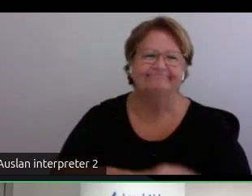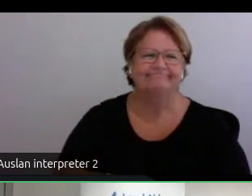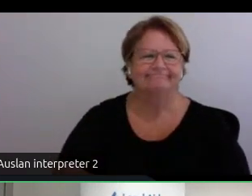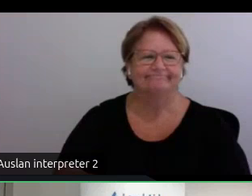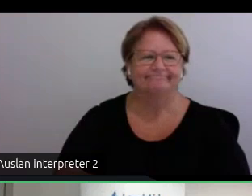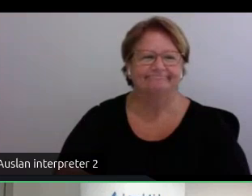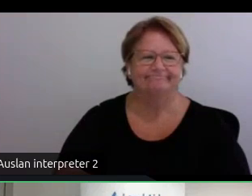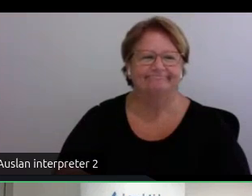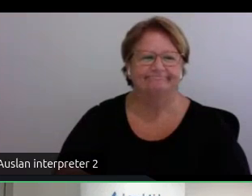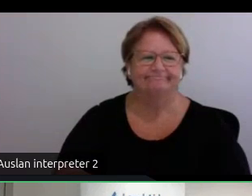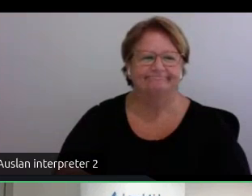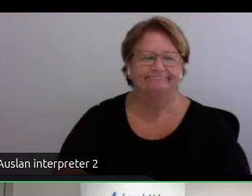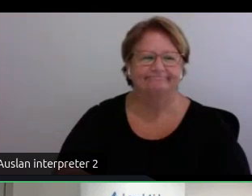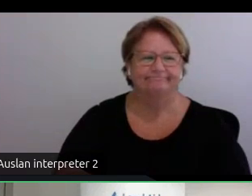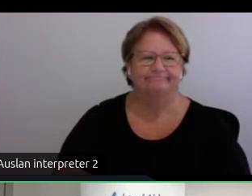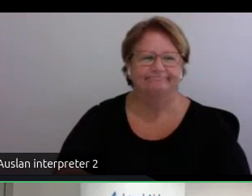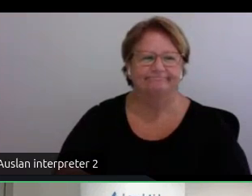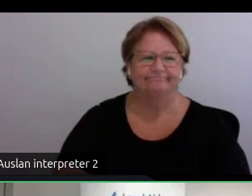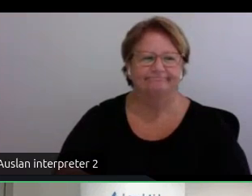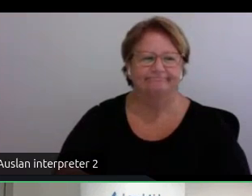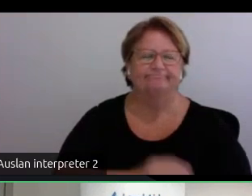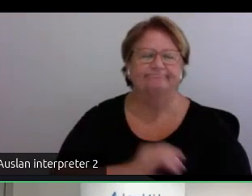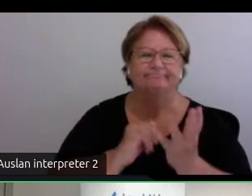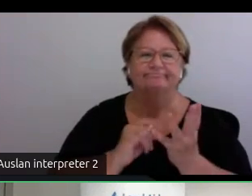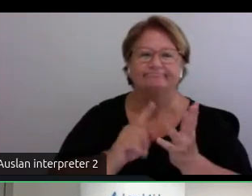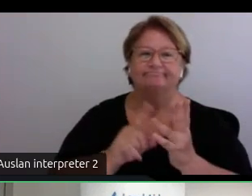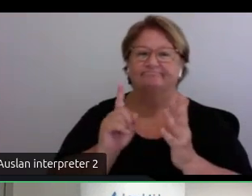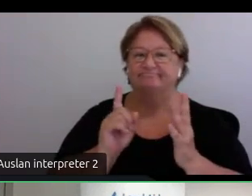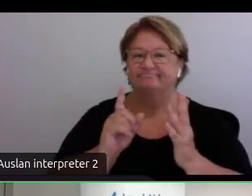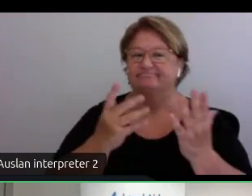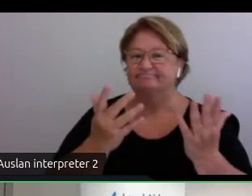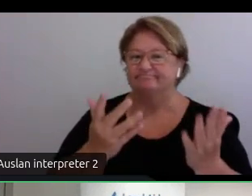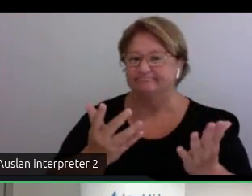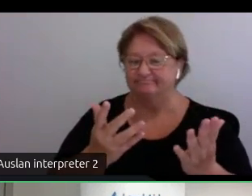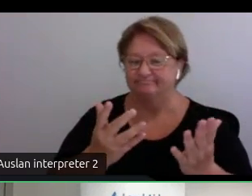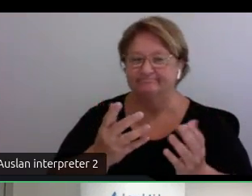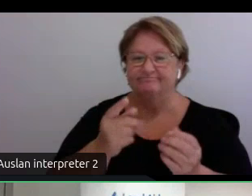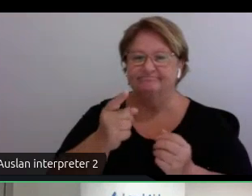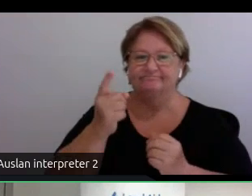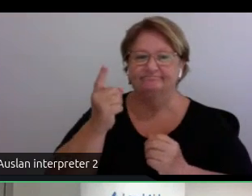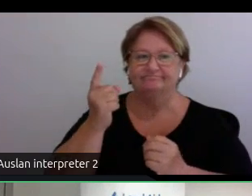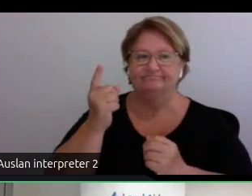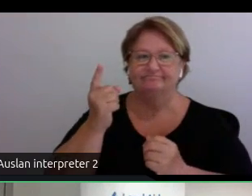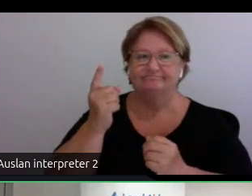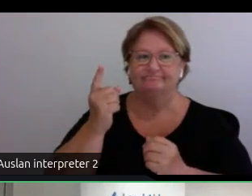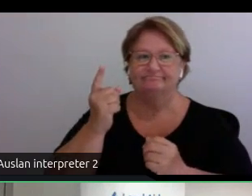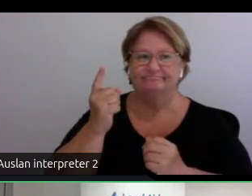to bore anyone with repeating it. But what we can tell you about George Jetson, last year's webinar,